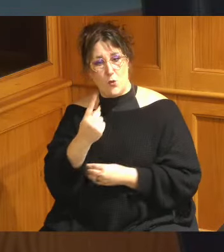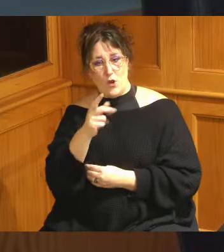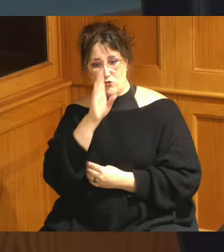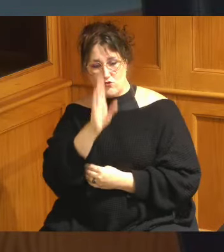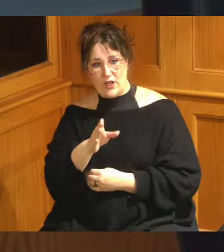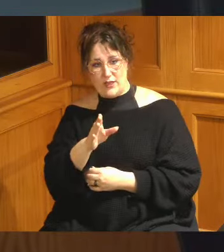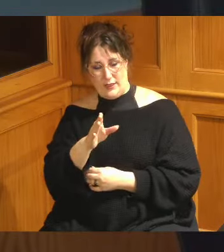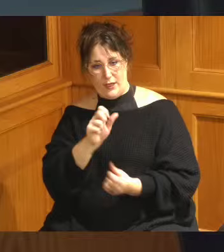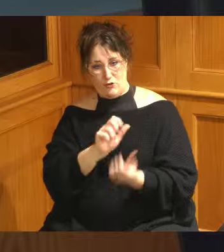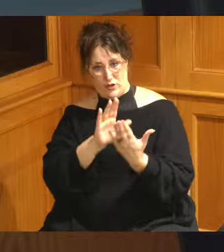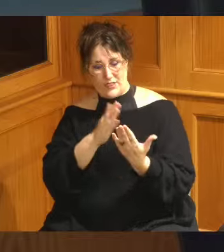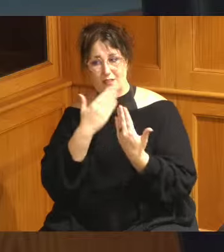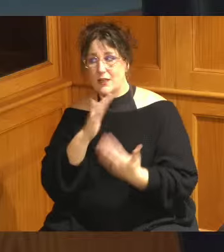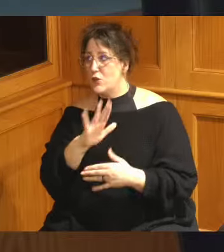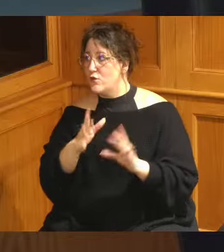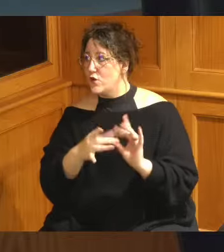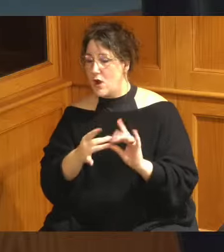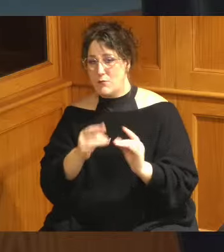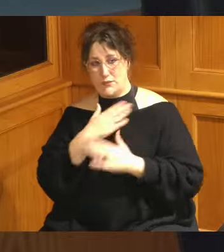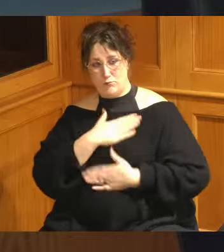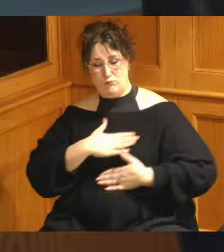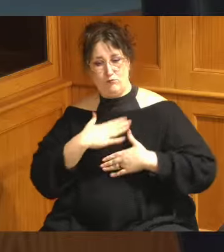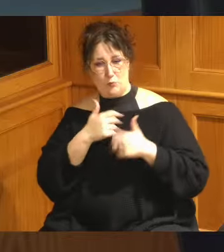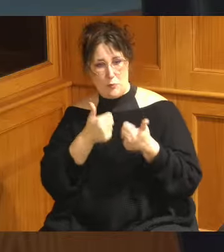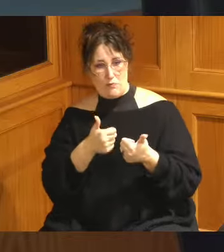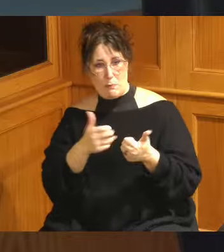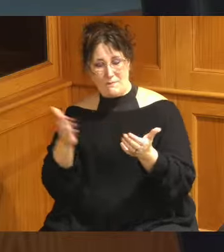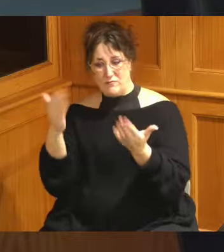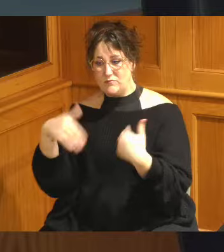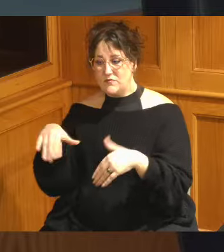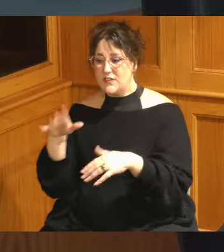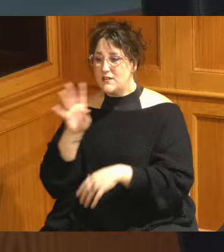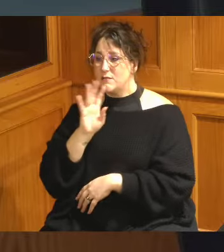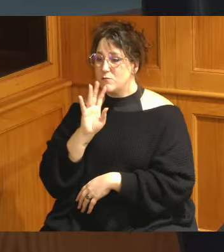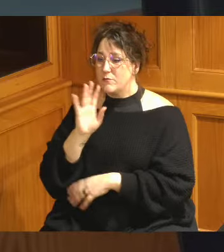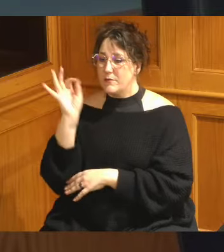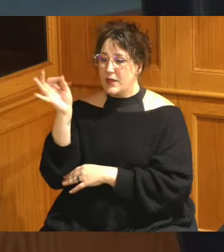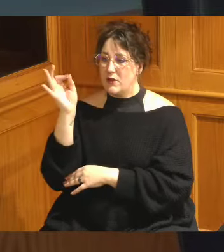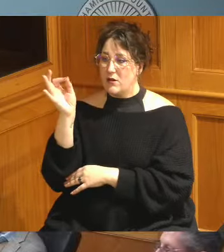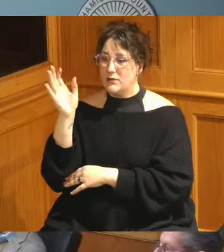but thank you for your comments. Appreciate it. our next speaker is Bishop Sunny James.